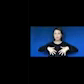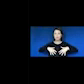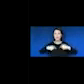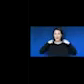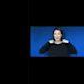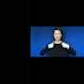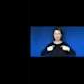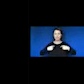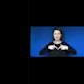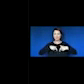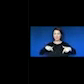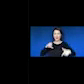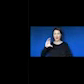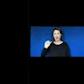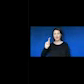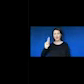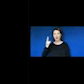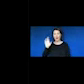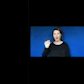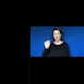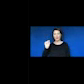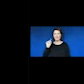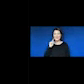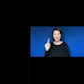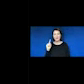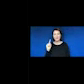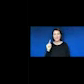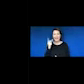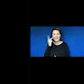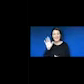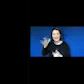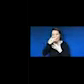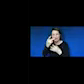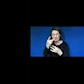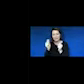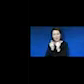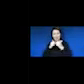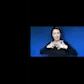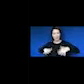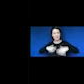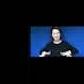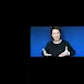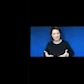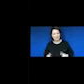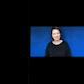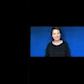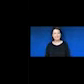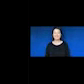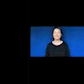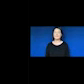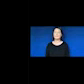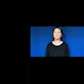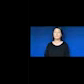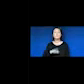Can you tell us about a discovery activity that helped you to get